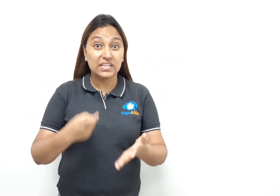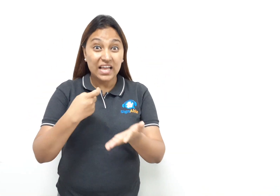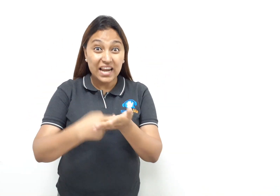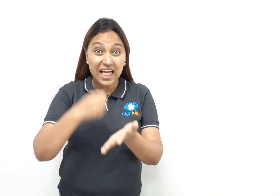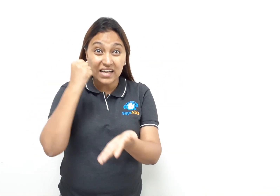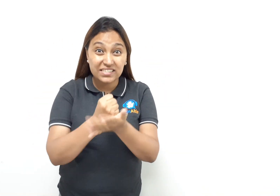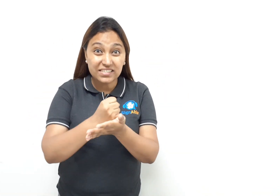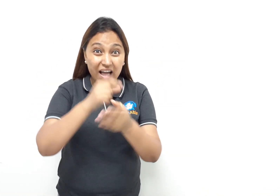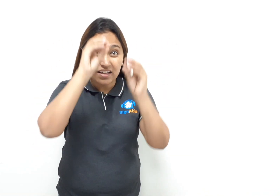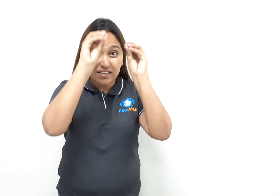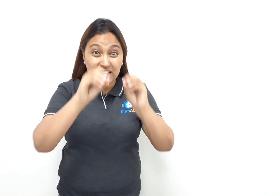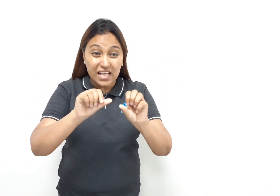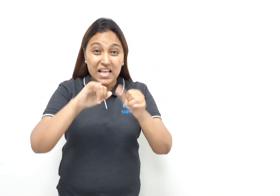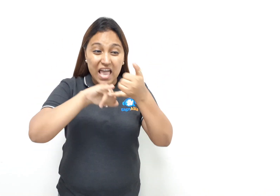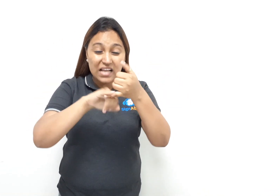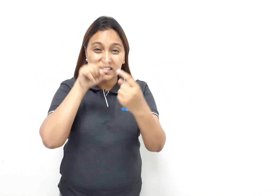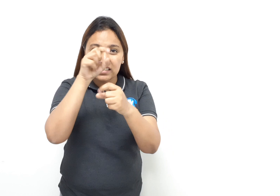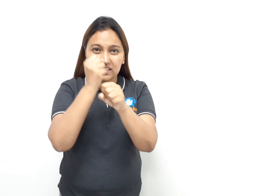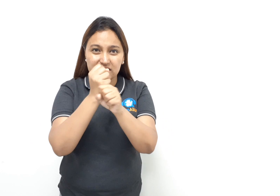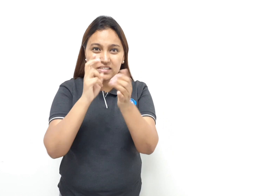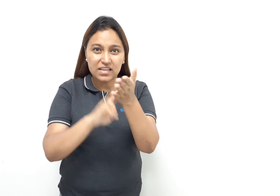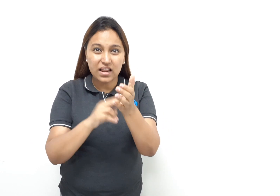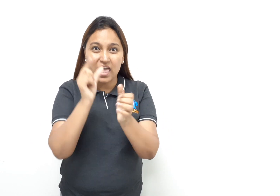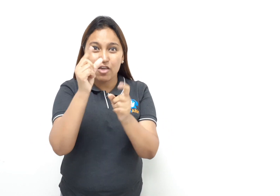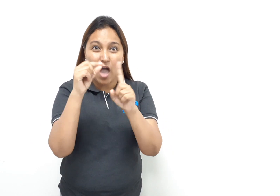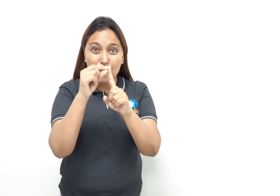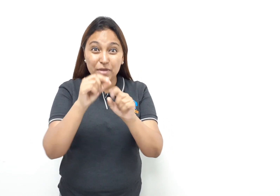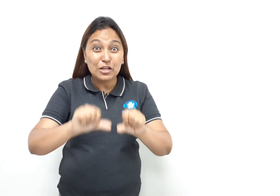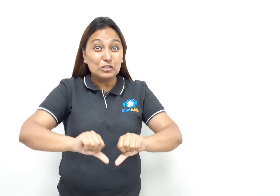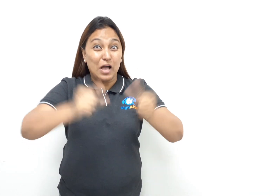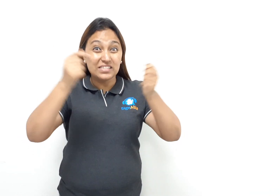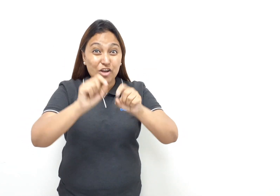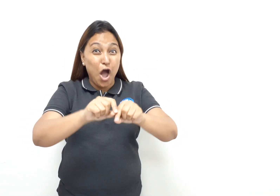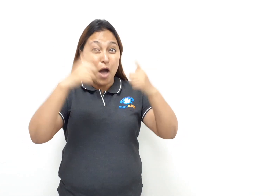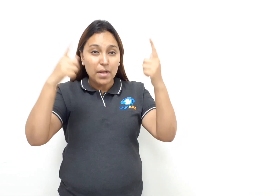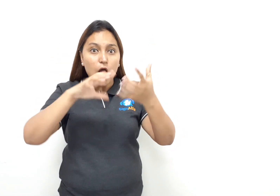After entering your details, clicking "Signup" and seeing the message "Successfully logged in" ...